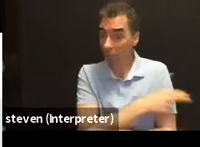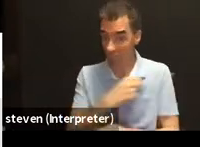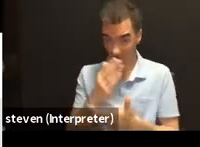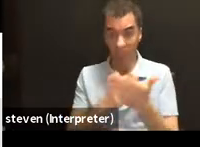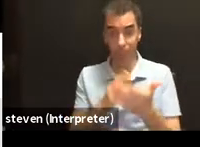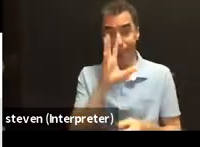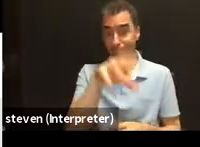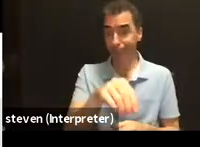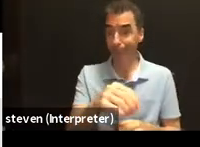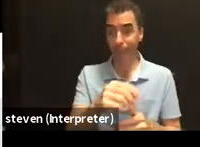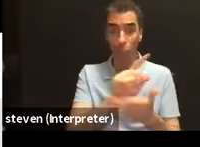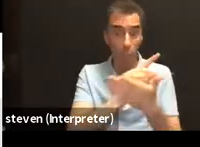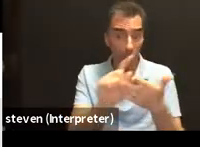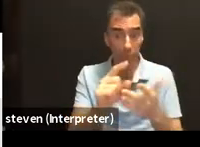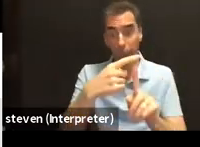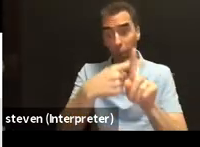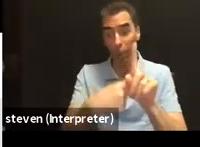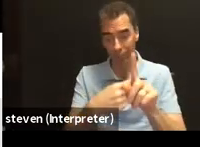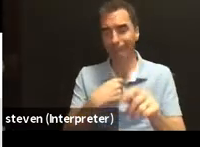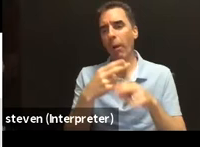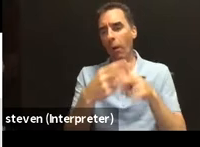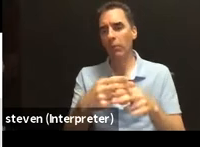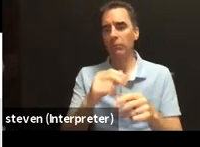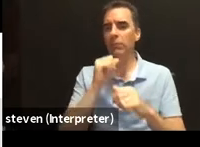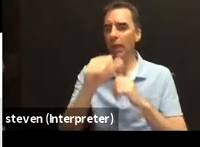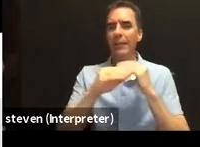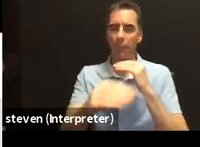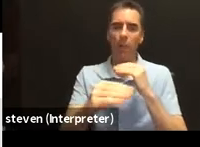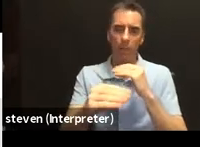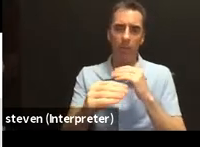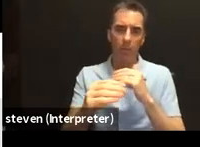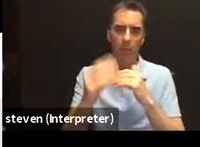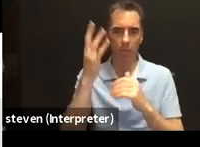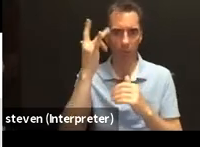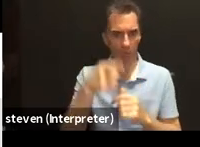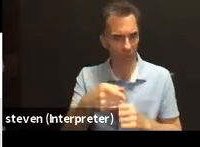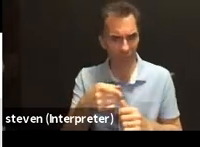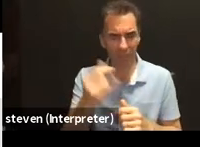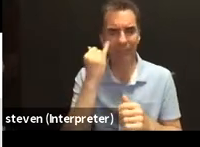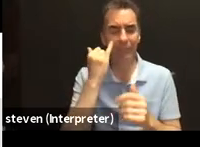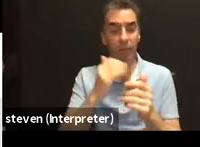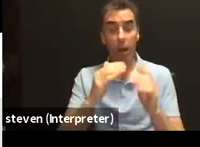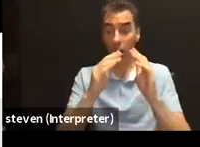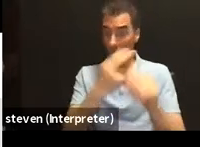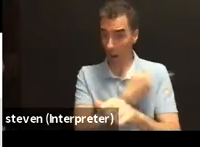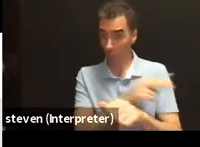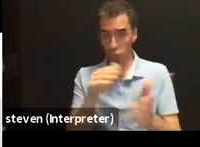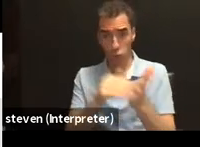maria.rodriguez: And so they are consider unstable. The house if they don't have a place to go to after the release on the hospital, then essentially